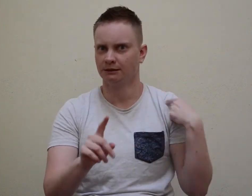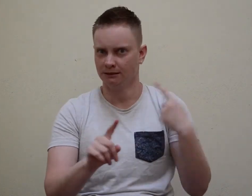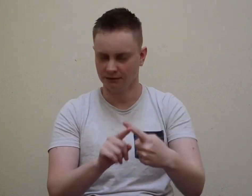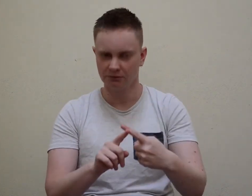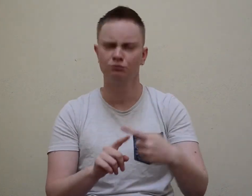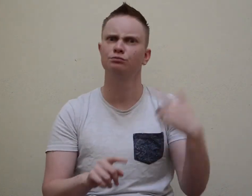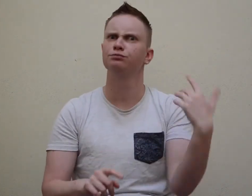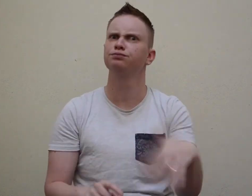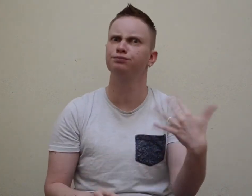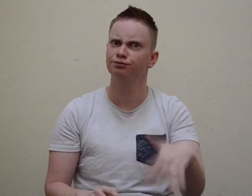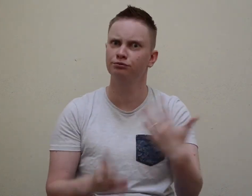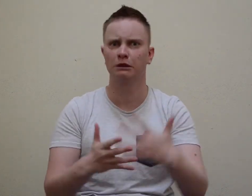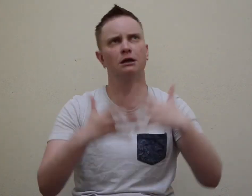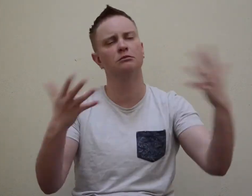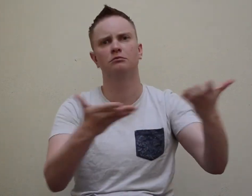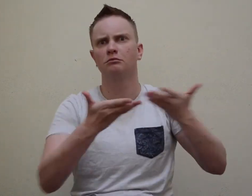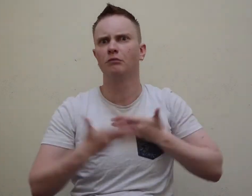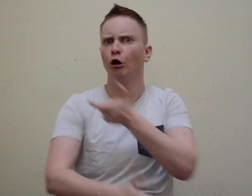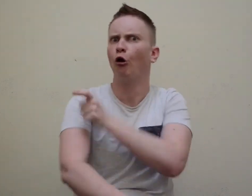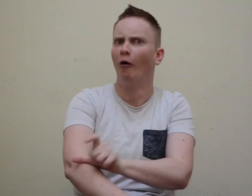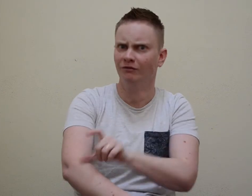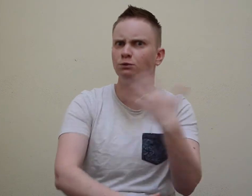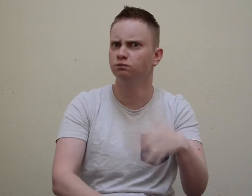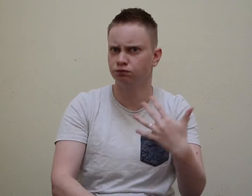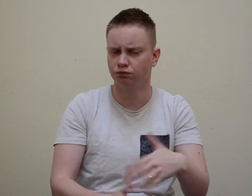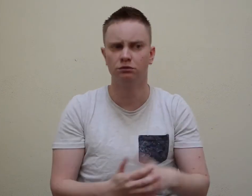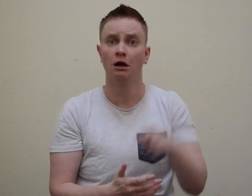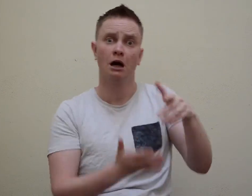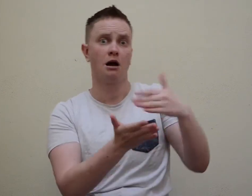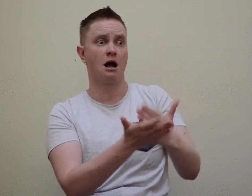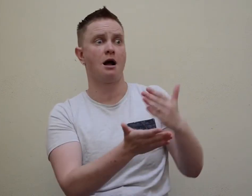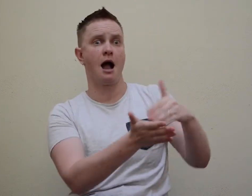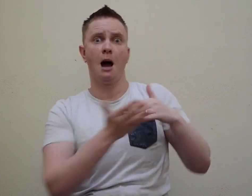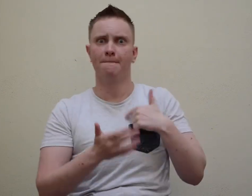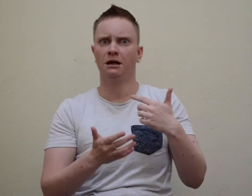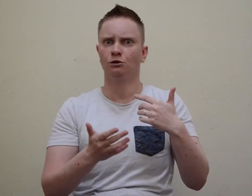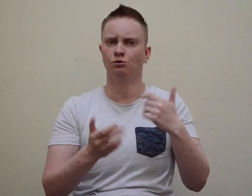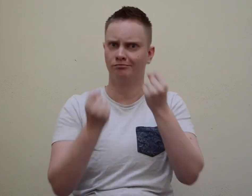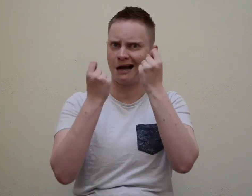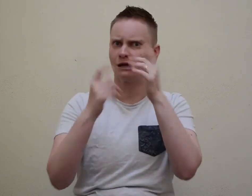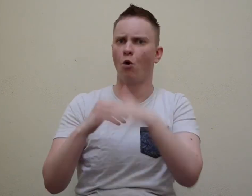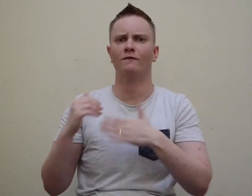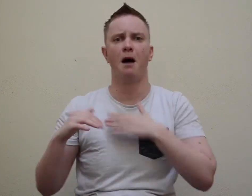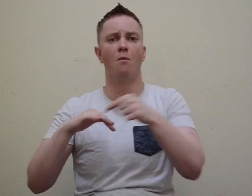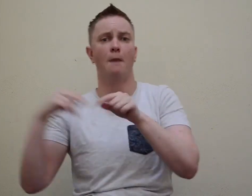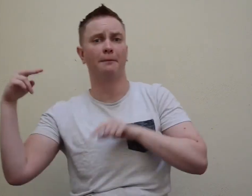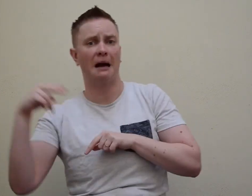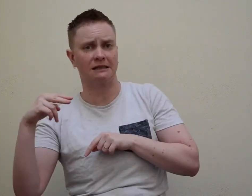my counseling experience I've had for the period of two years, it's given me so much confidence. They helped me to understand,